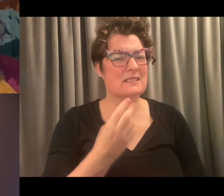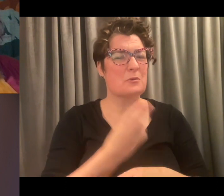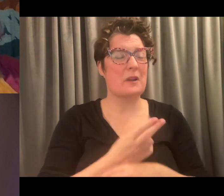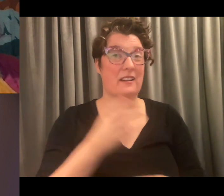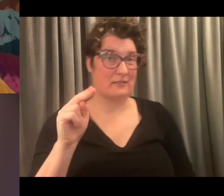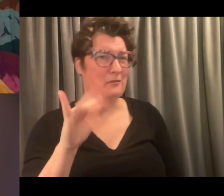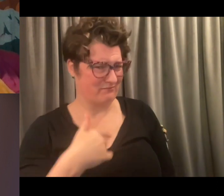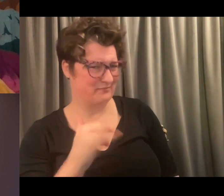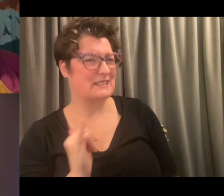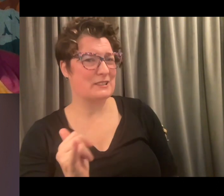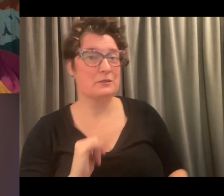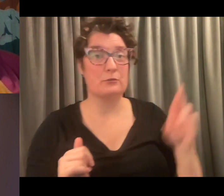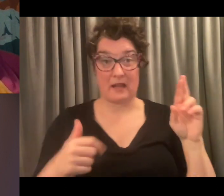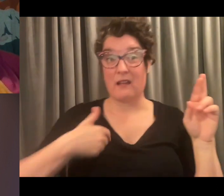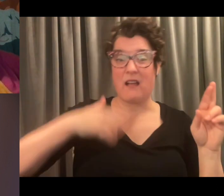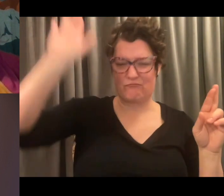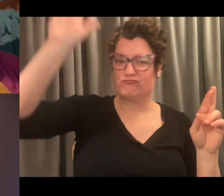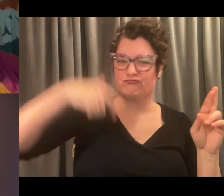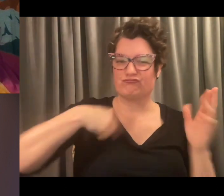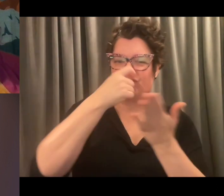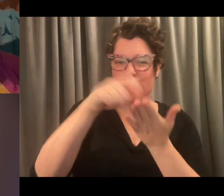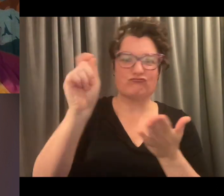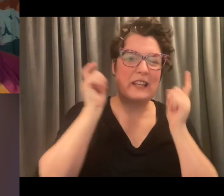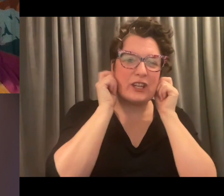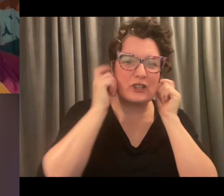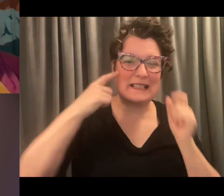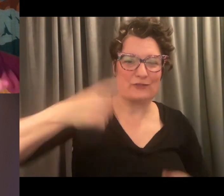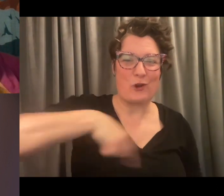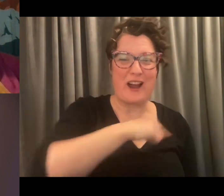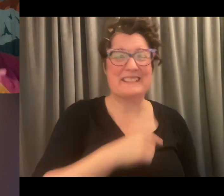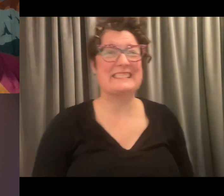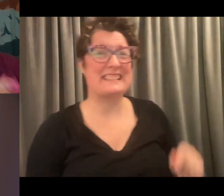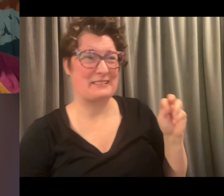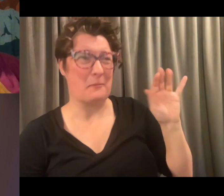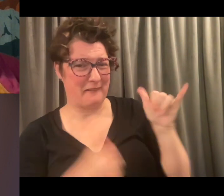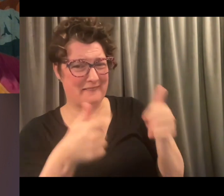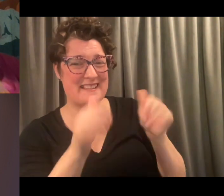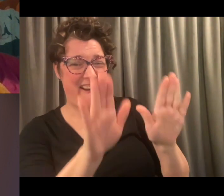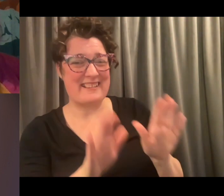Well, I, I got earrings covered. Nomy: Thanks. Awesome. Yeah. Collectively we are, we are almost a bride.